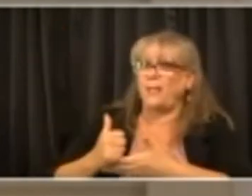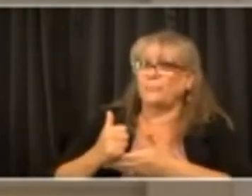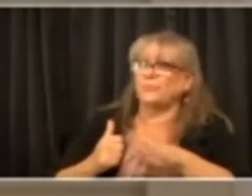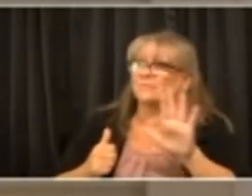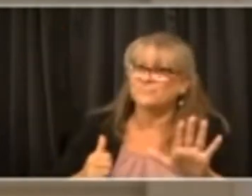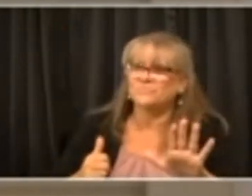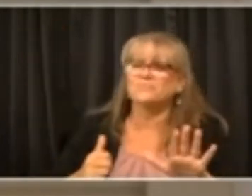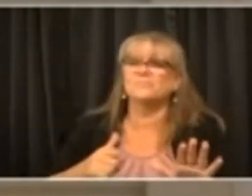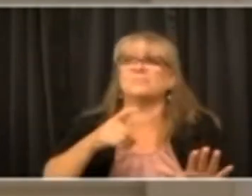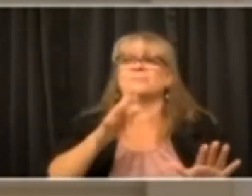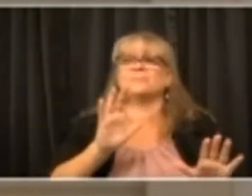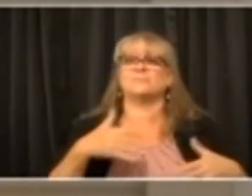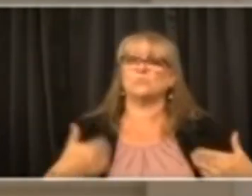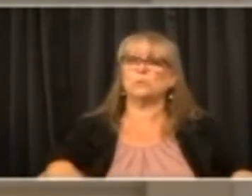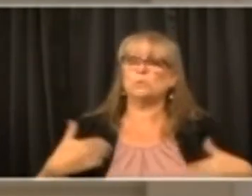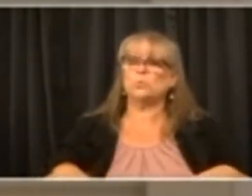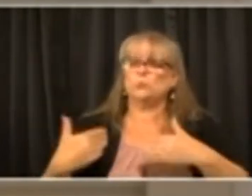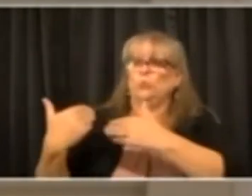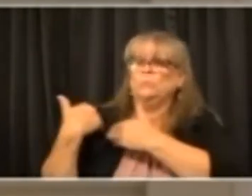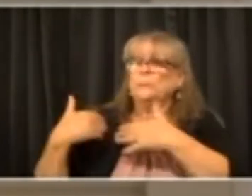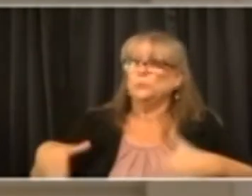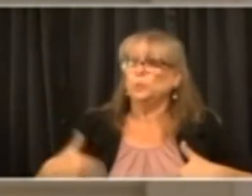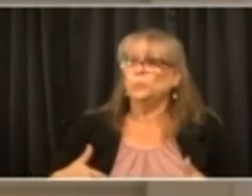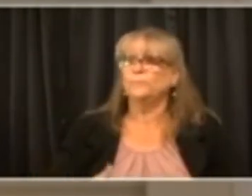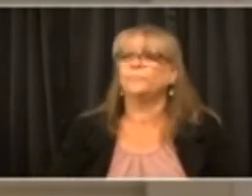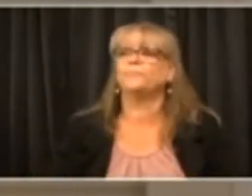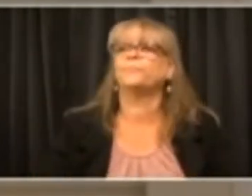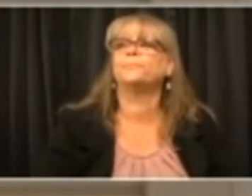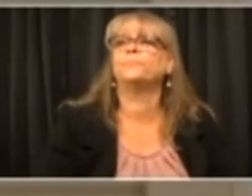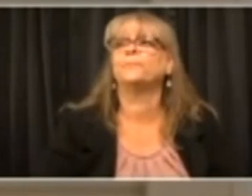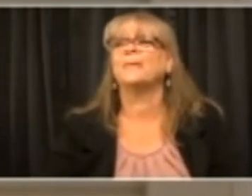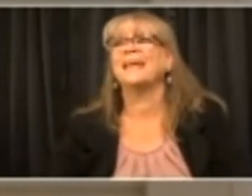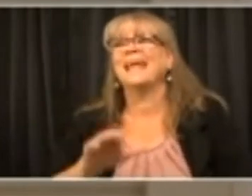uh to that same time frame through august 16th of 2018